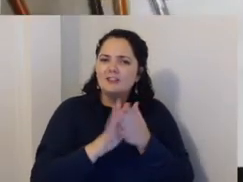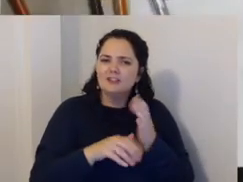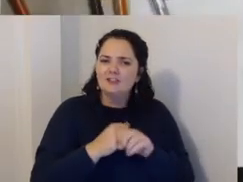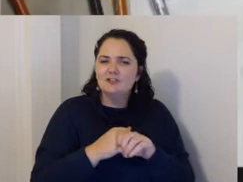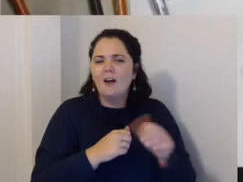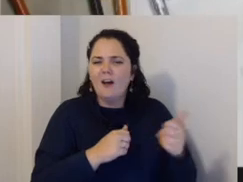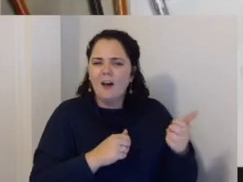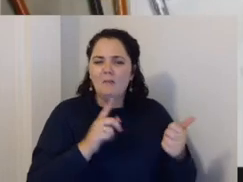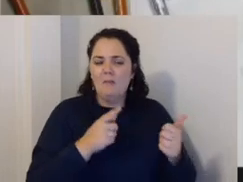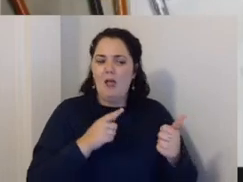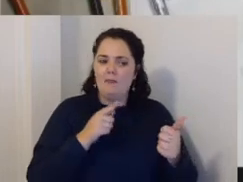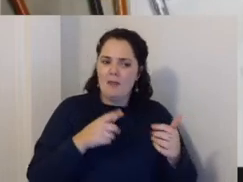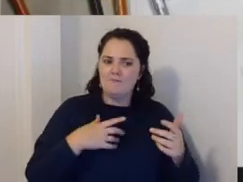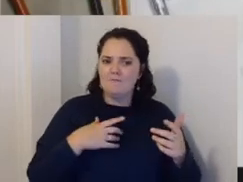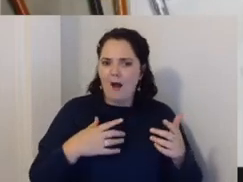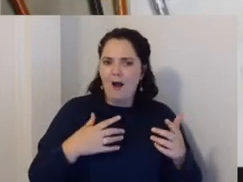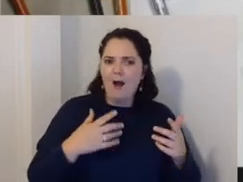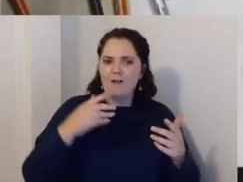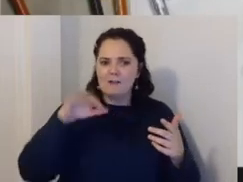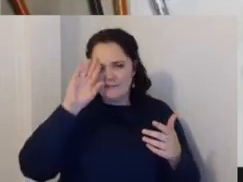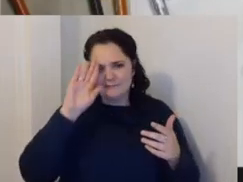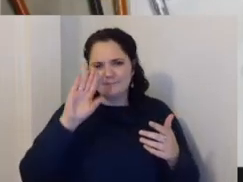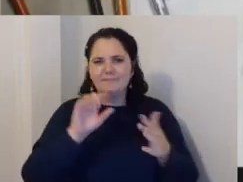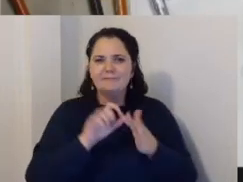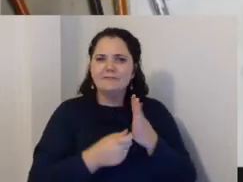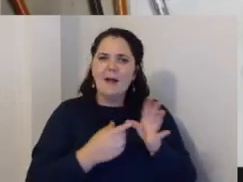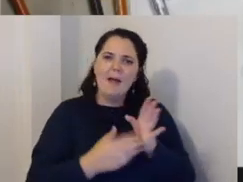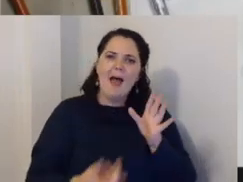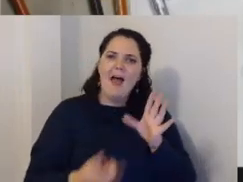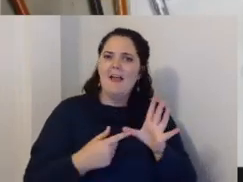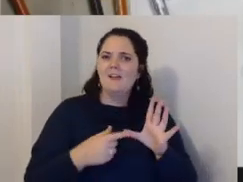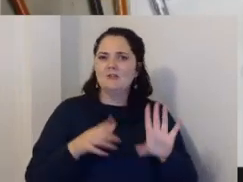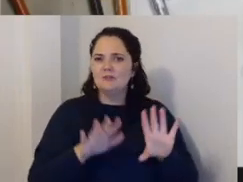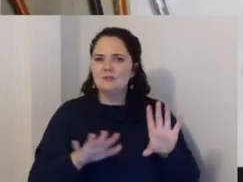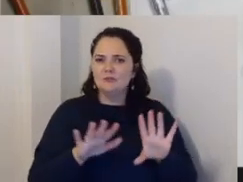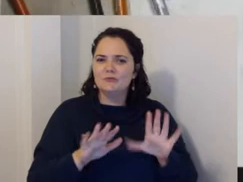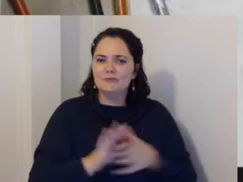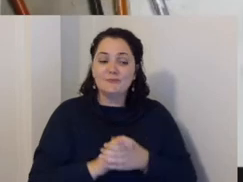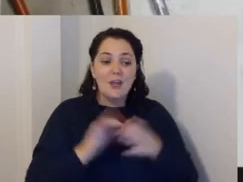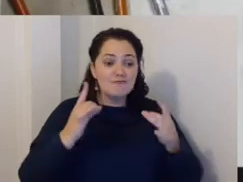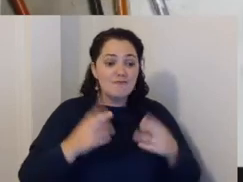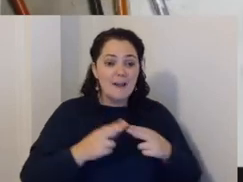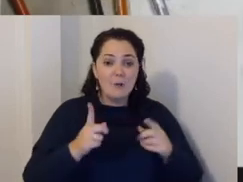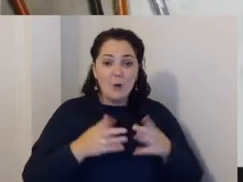of impact like that alright okay let's go on You're all ready for a slightly uh longer pose? I'm